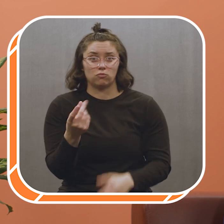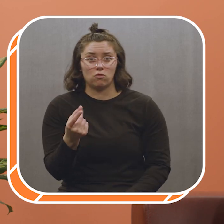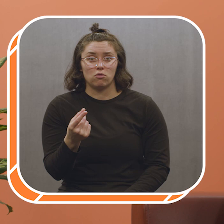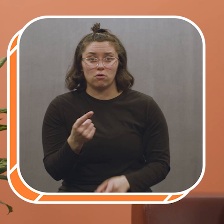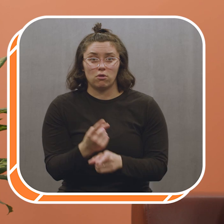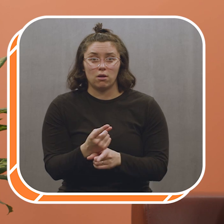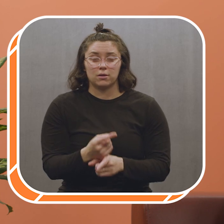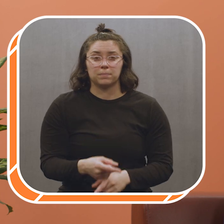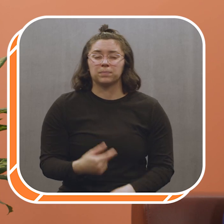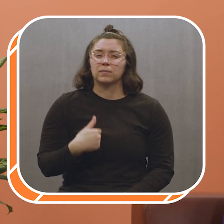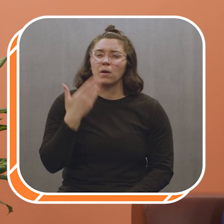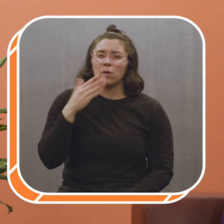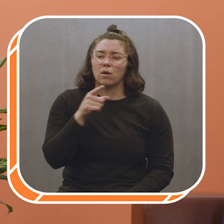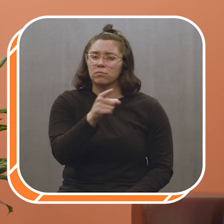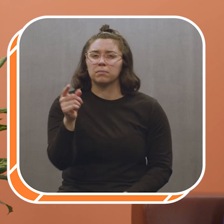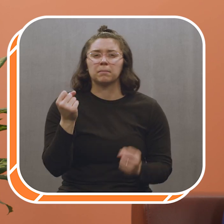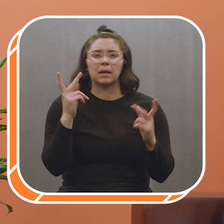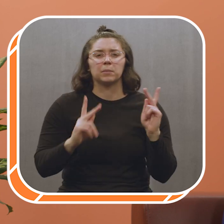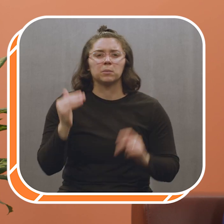And I don't know if a lot of people understand that.